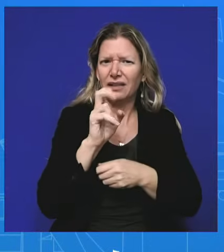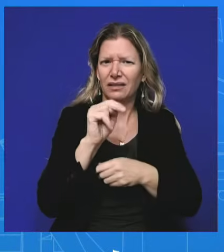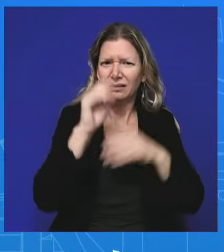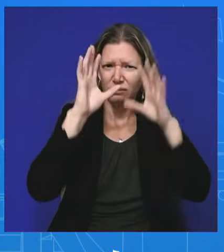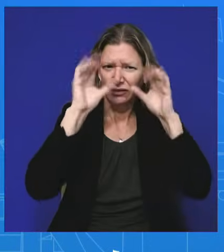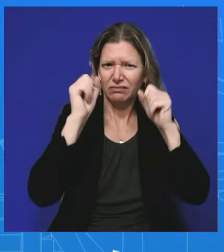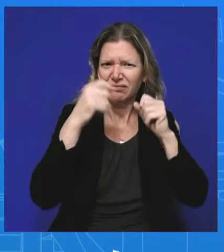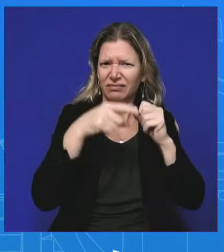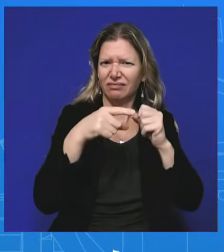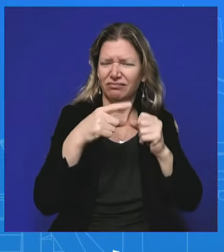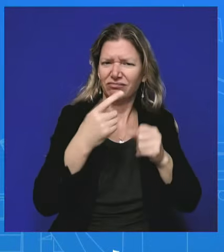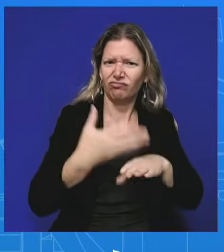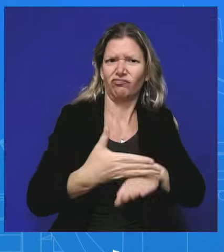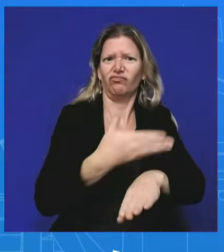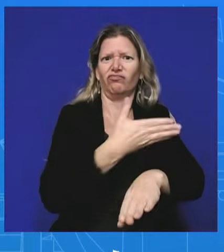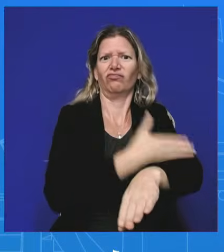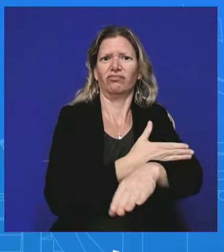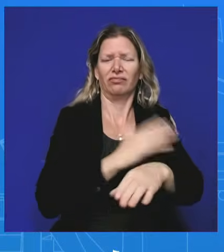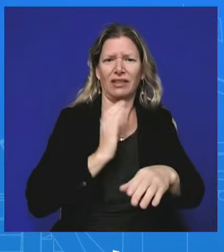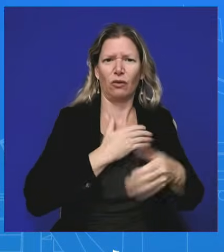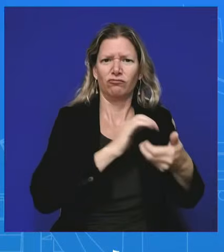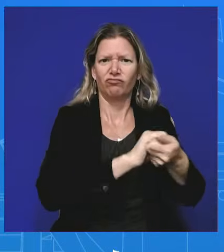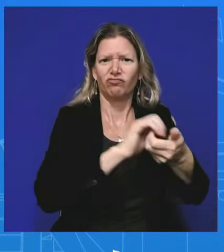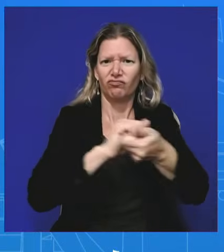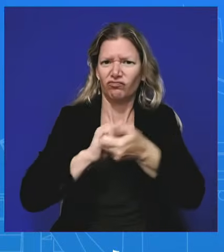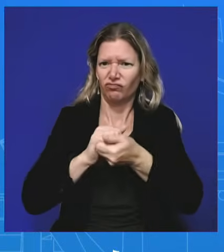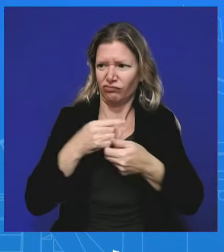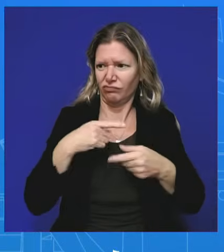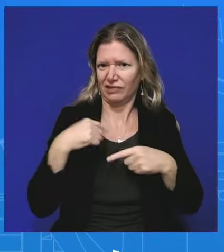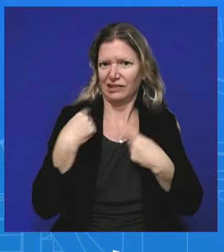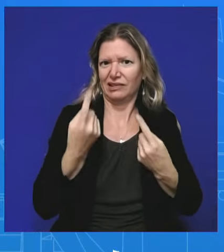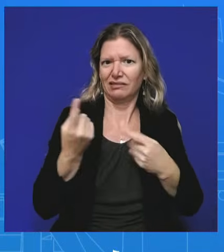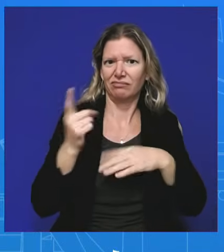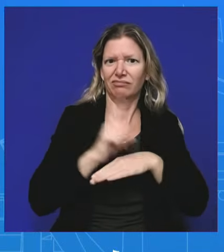to bolster each other's national security interests as well.